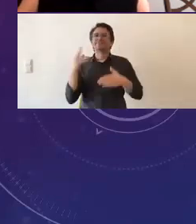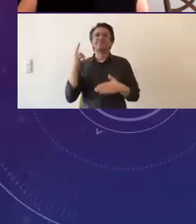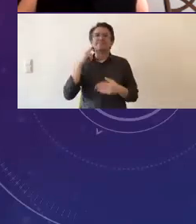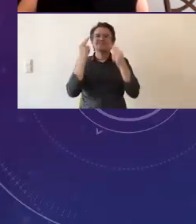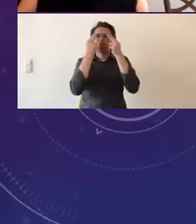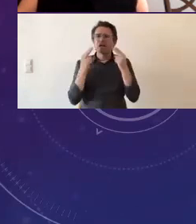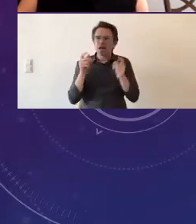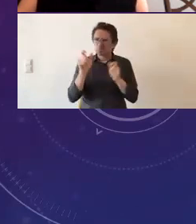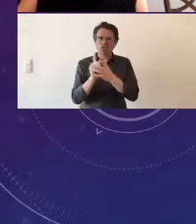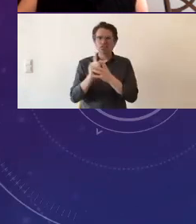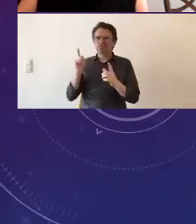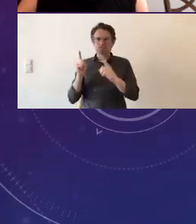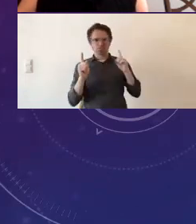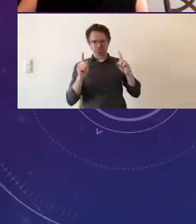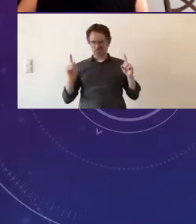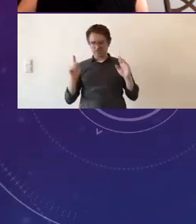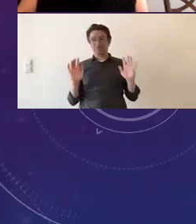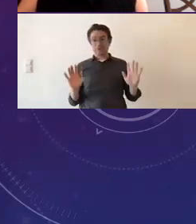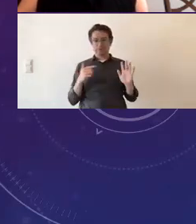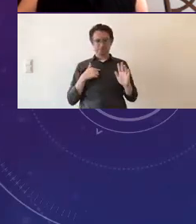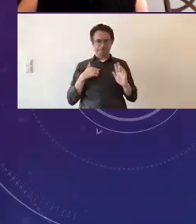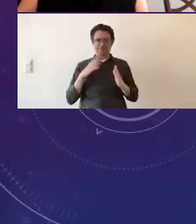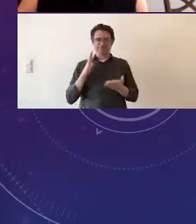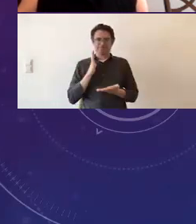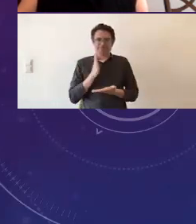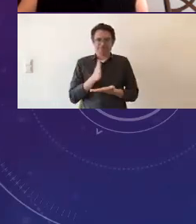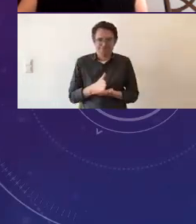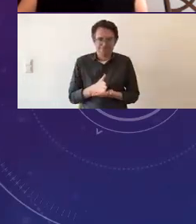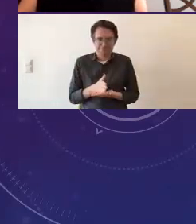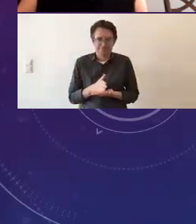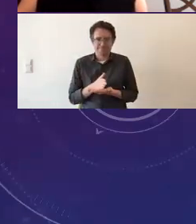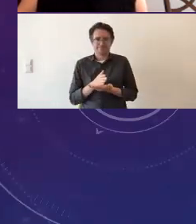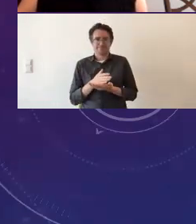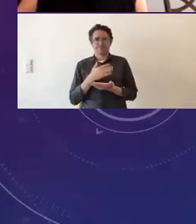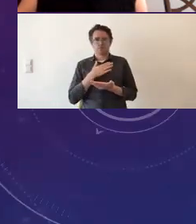give people an opportunity to ask me some questions let's do another